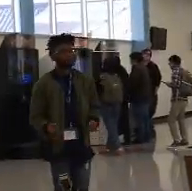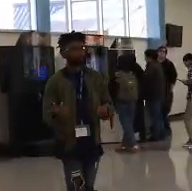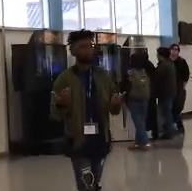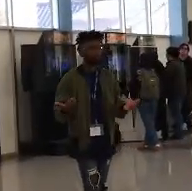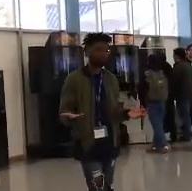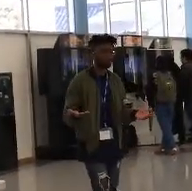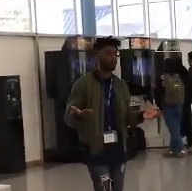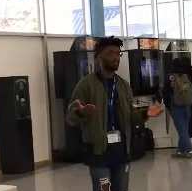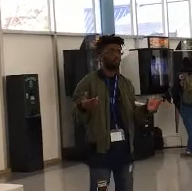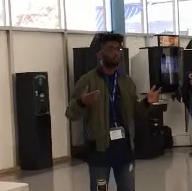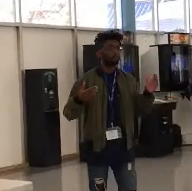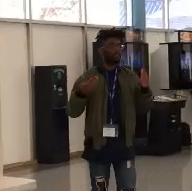This is the game room.